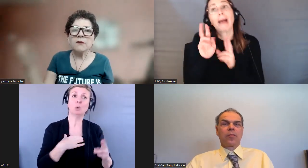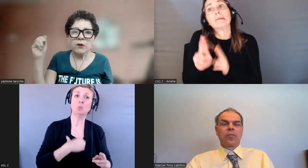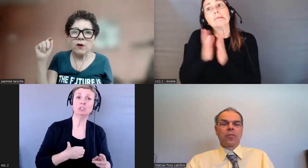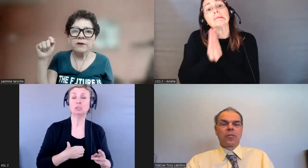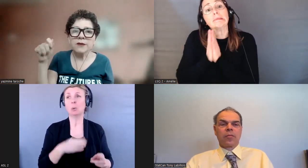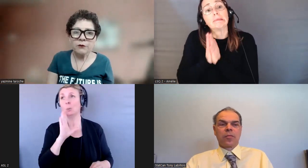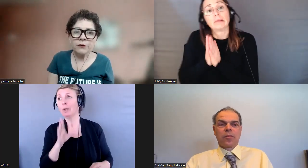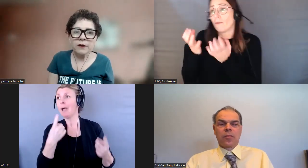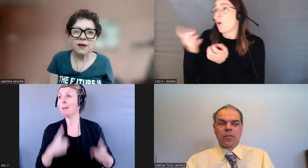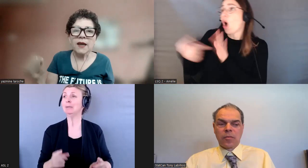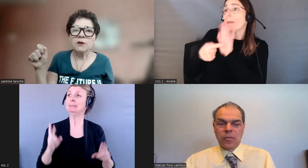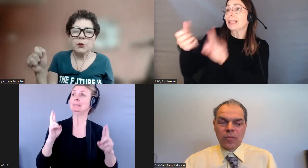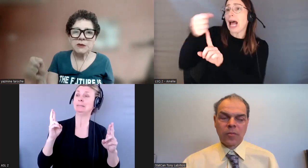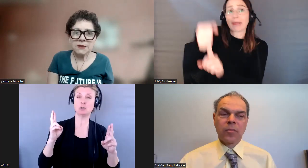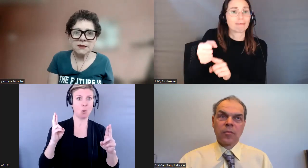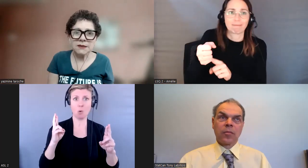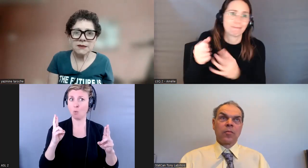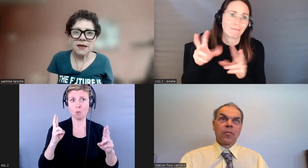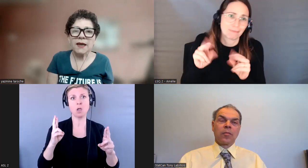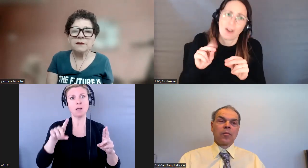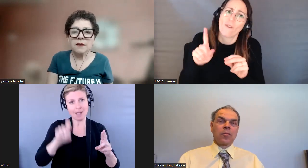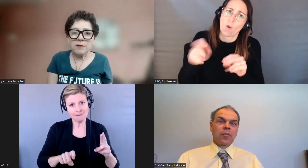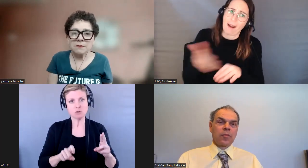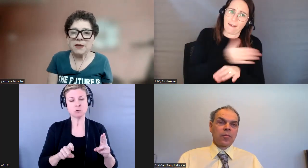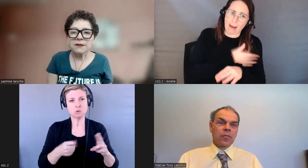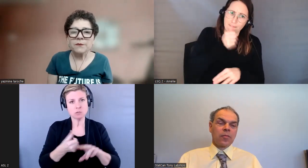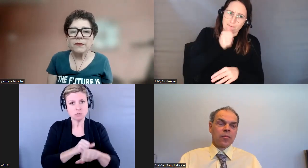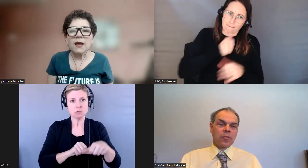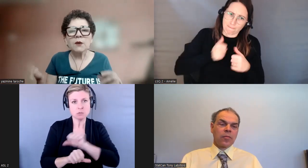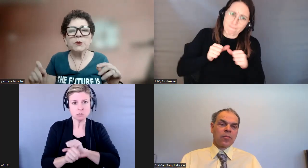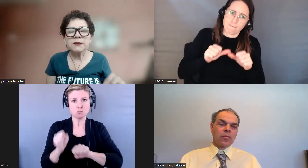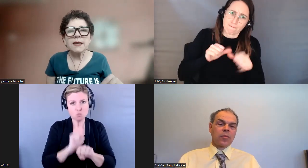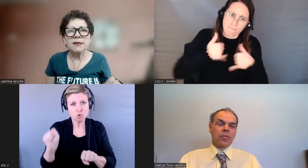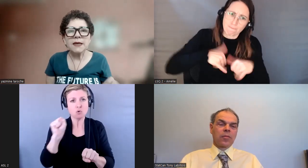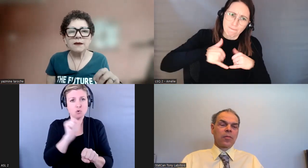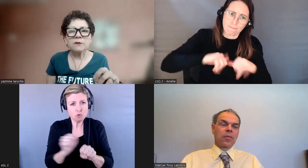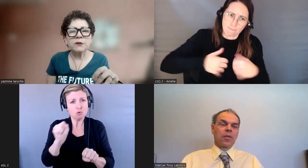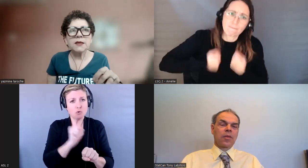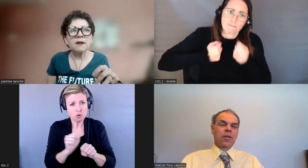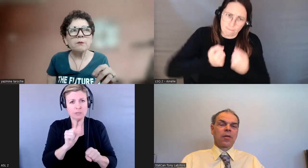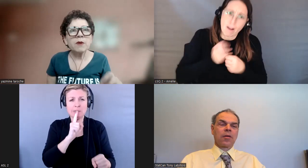it requires effort and persistence and commitment and we're seeing that we're seeing a much